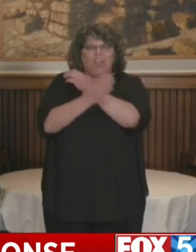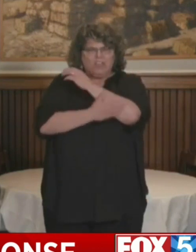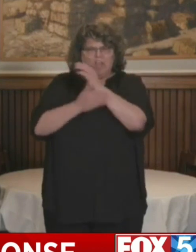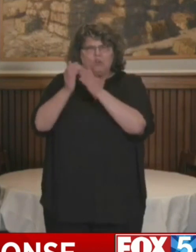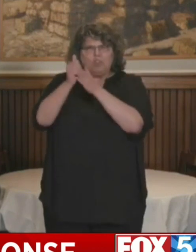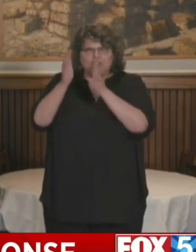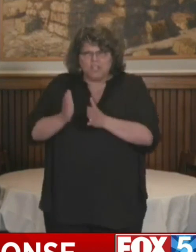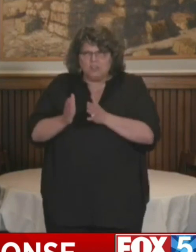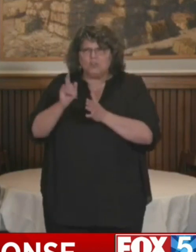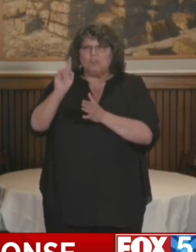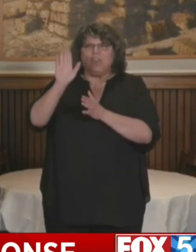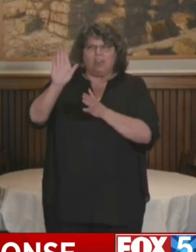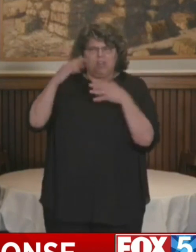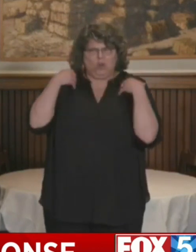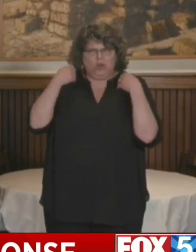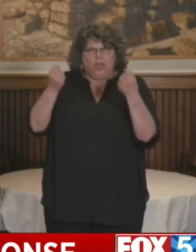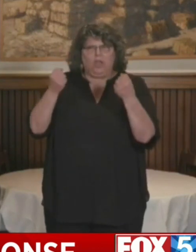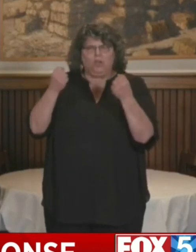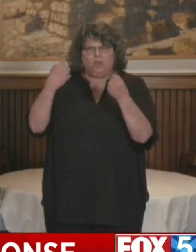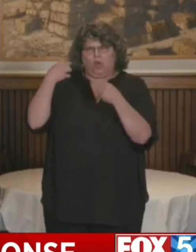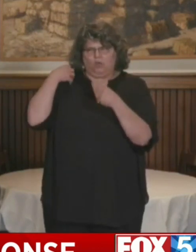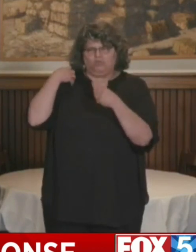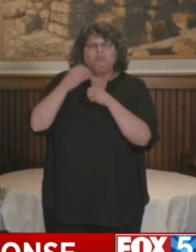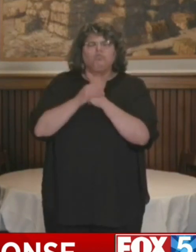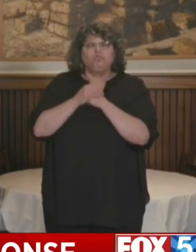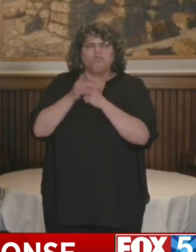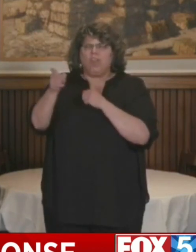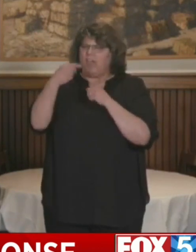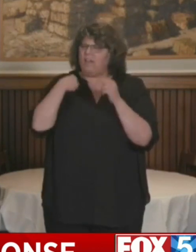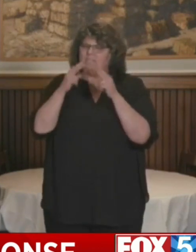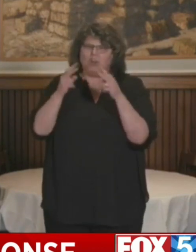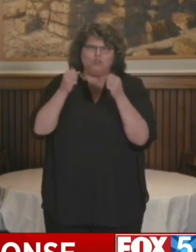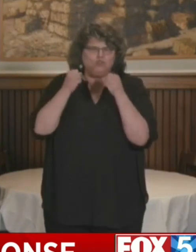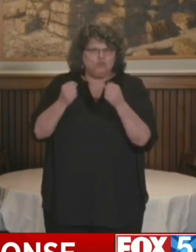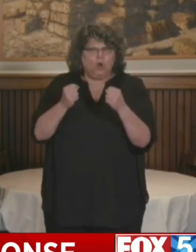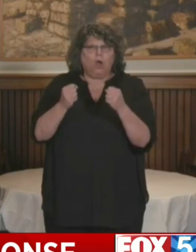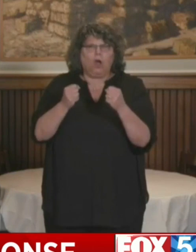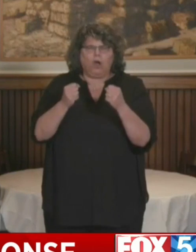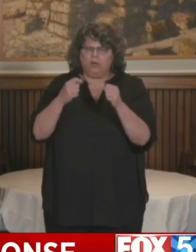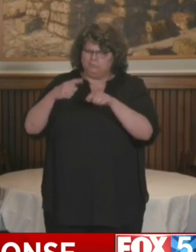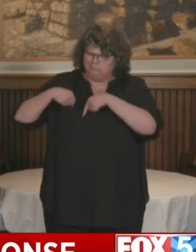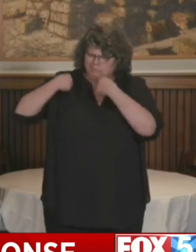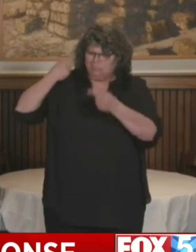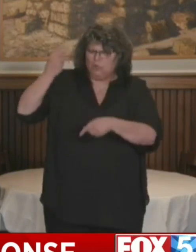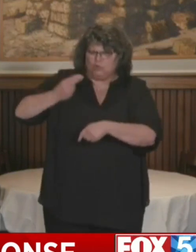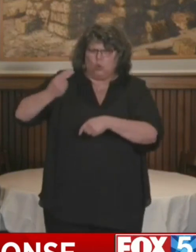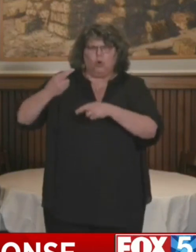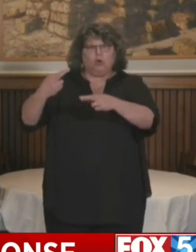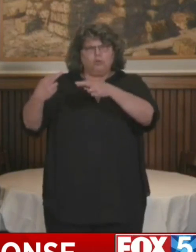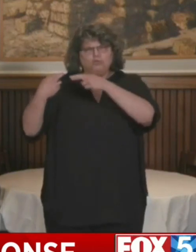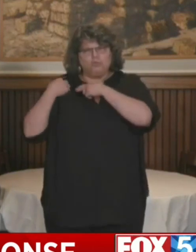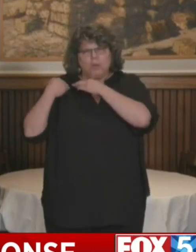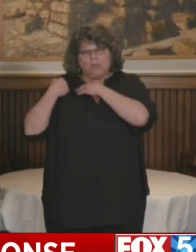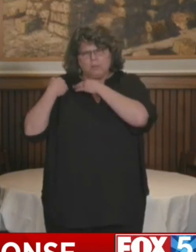COUNTIES HAVE PREPARE DIFFERENTLY OVER TIME AND ACKNOWLEDGING THAT COUNTY